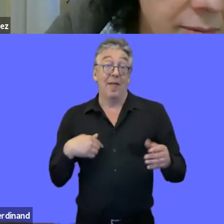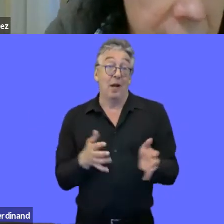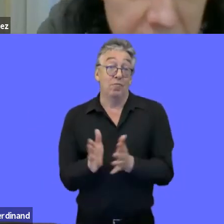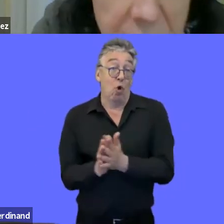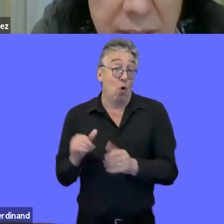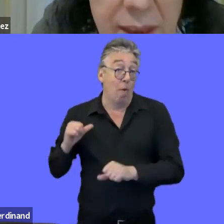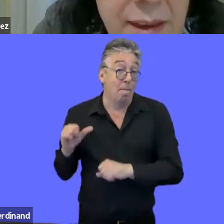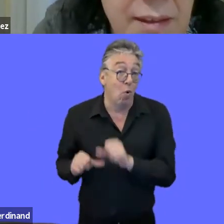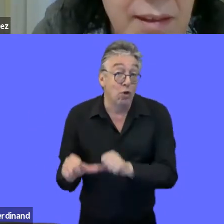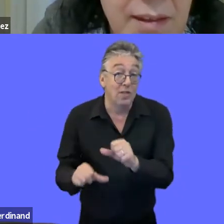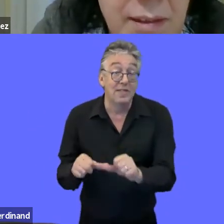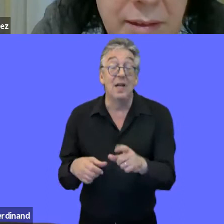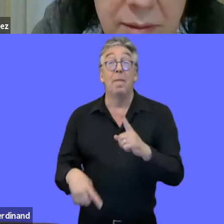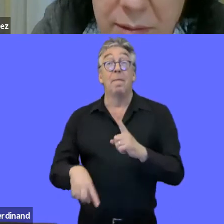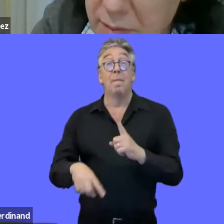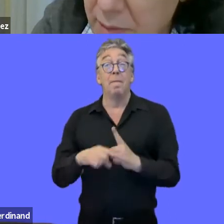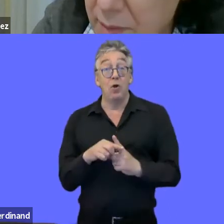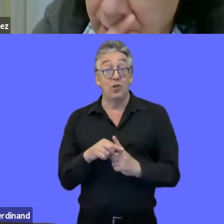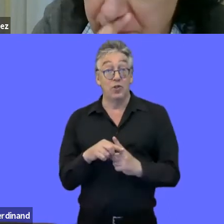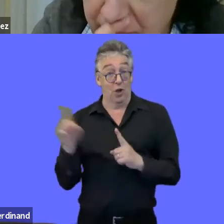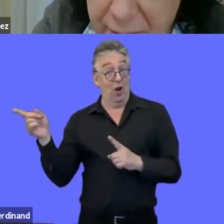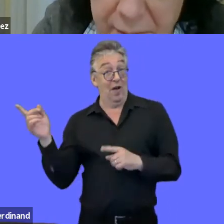the impact on the inquiry and the follow-up activities.